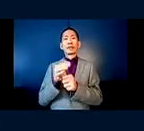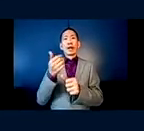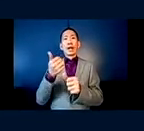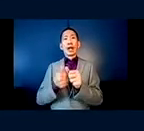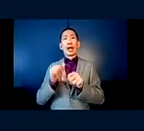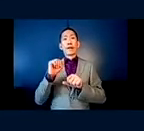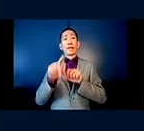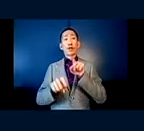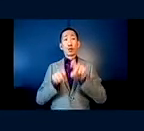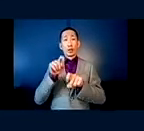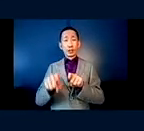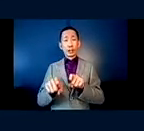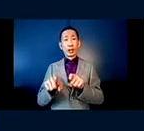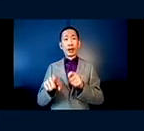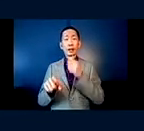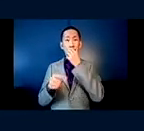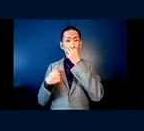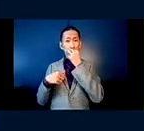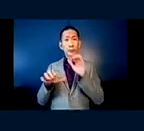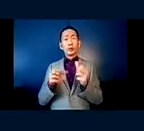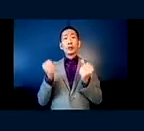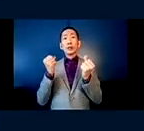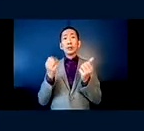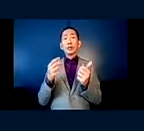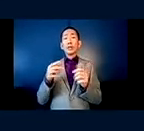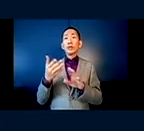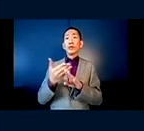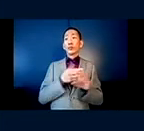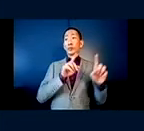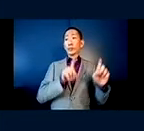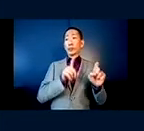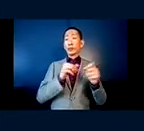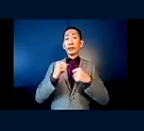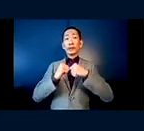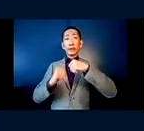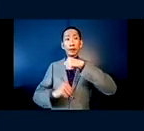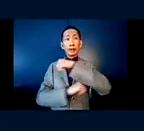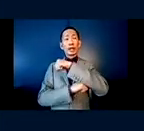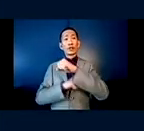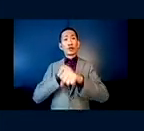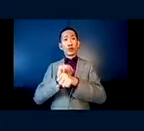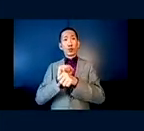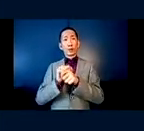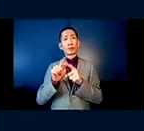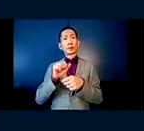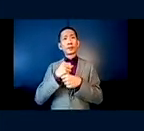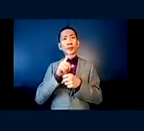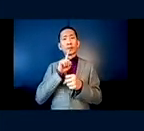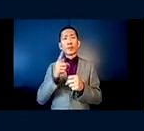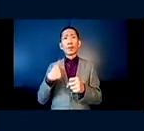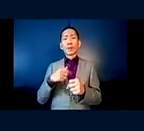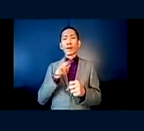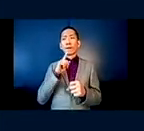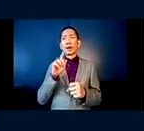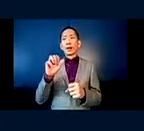YOUR WORK, IT INFORMS EVERY QUESTIONNAIRE, WE DO LOTS AND LOTS OF PRE-TESTS AND FOUNDATIONAL WORK TO MAKE SURE